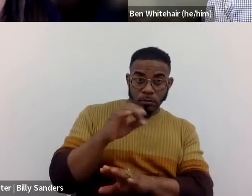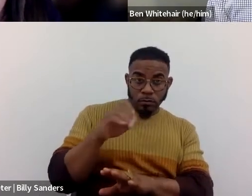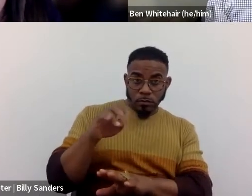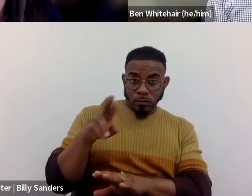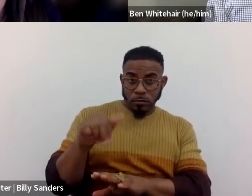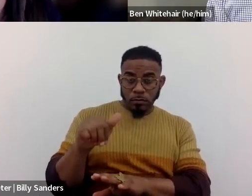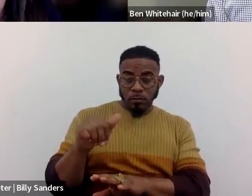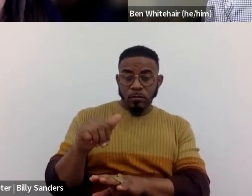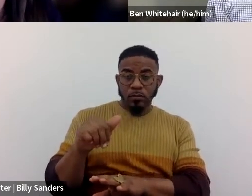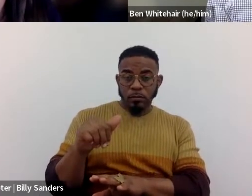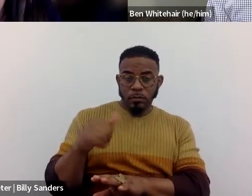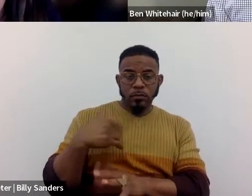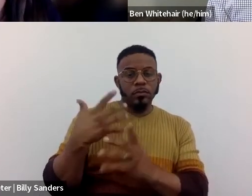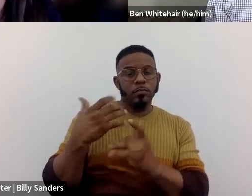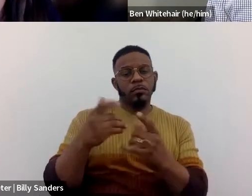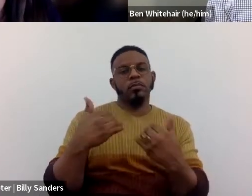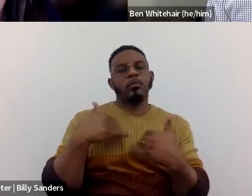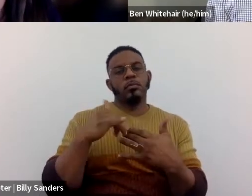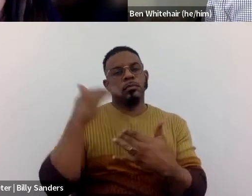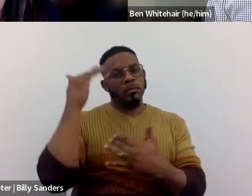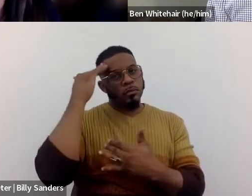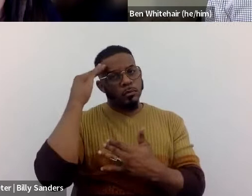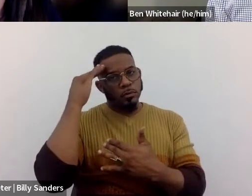we want you to have that knowledge and that power.